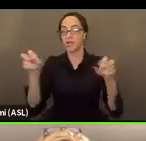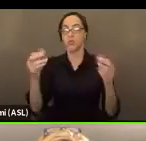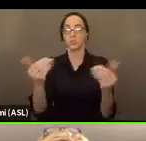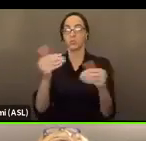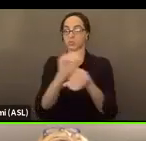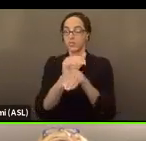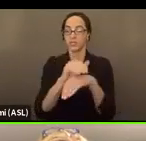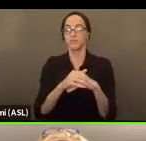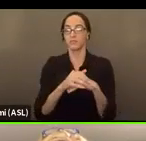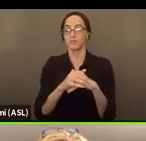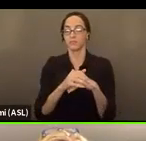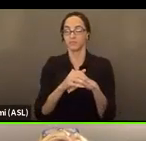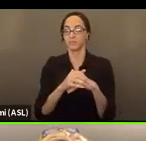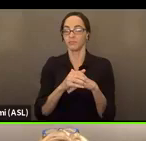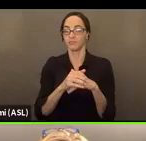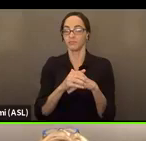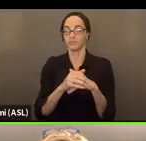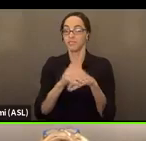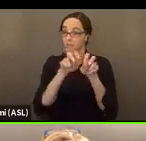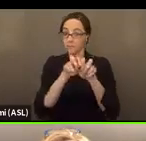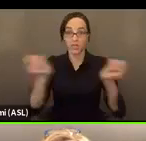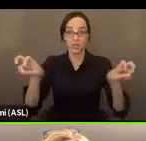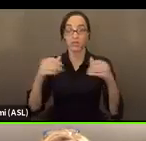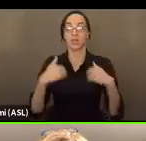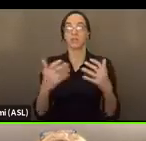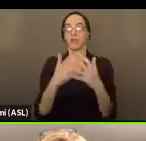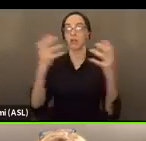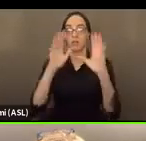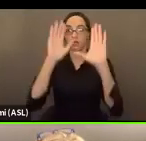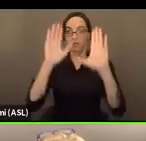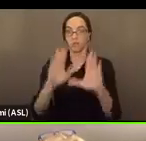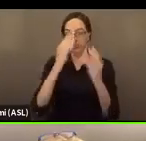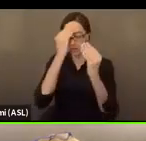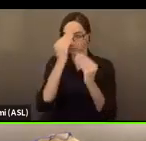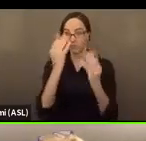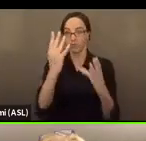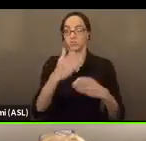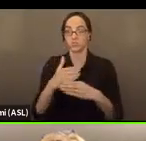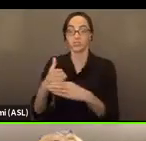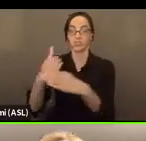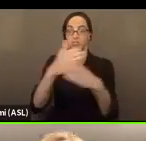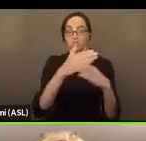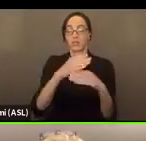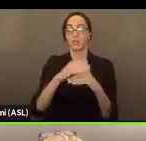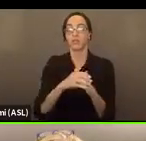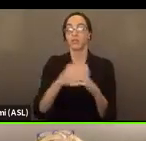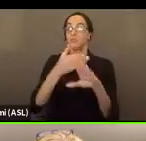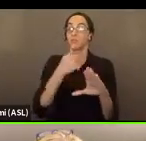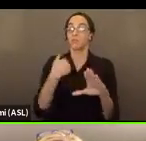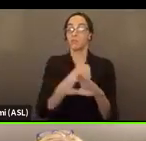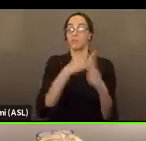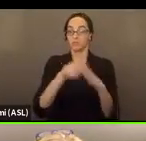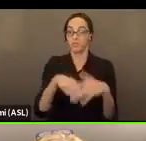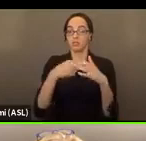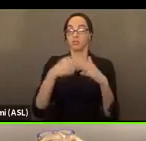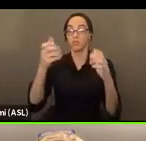of great information to share but before we begin i want to also introduce our translator jordy and